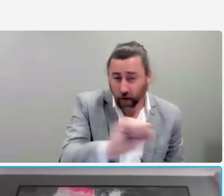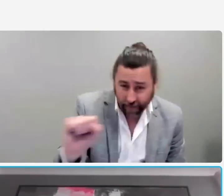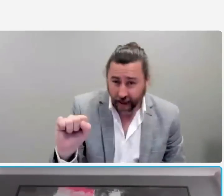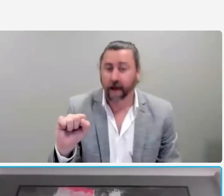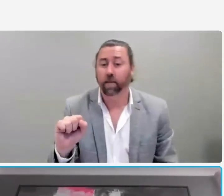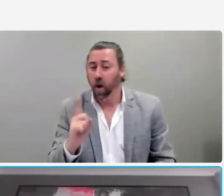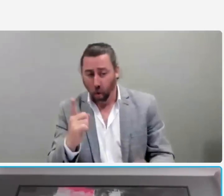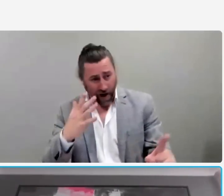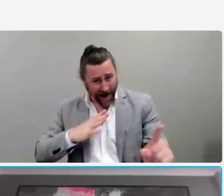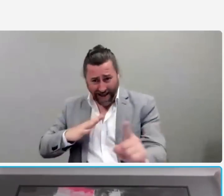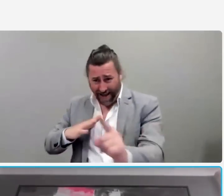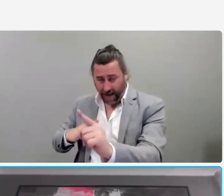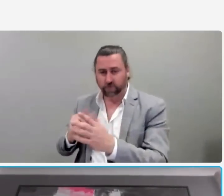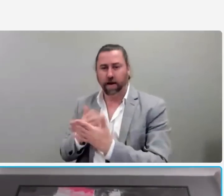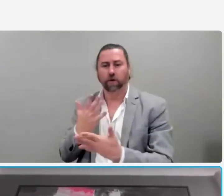for the people it's intended to support.